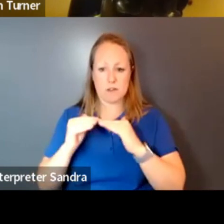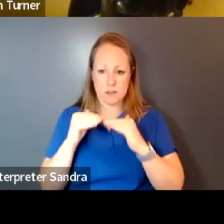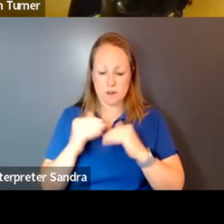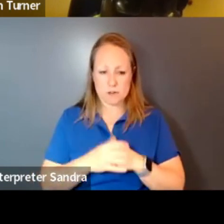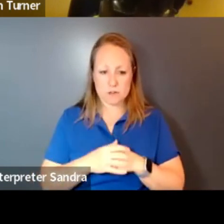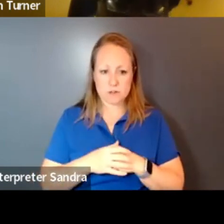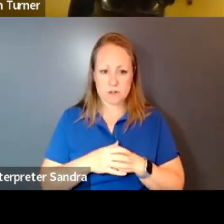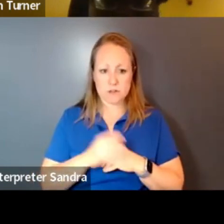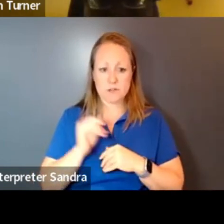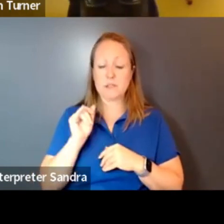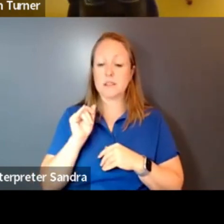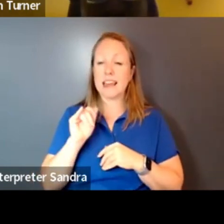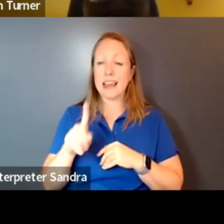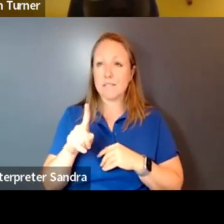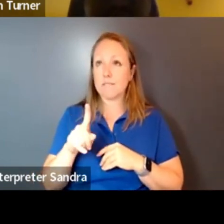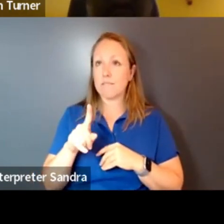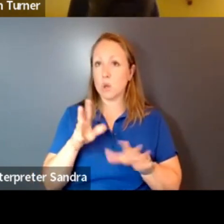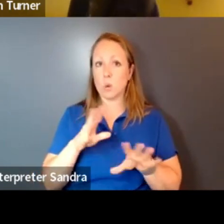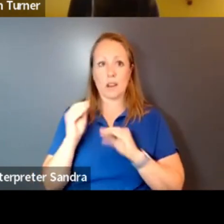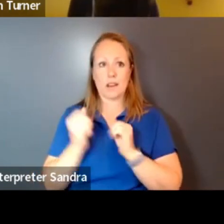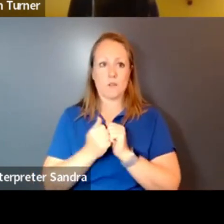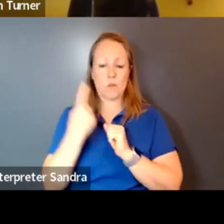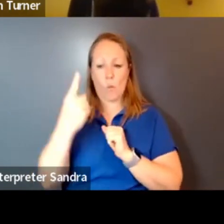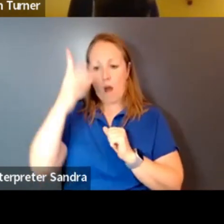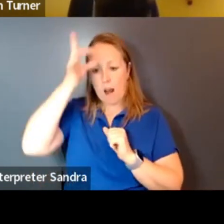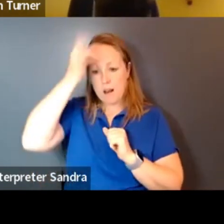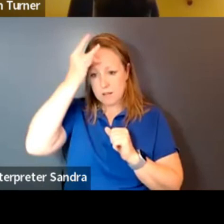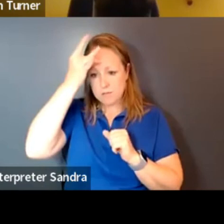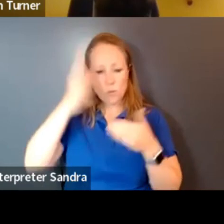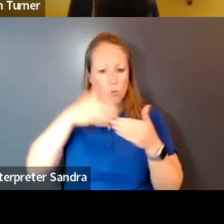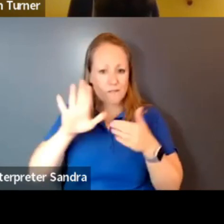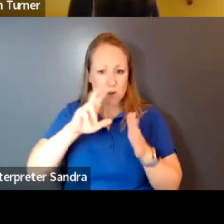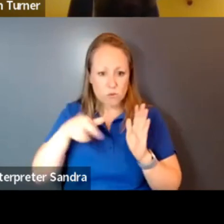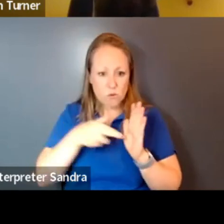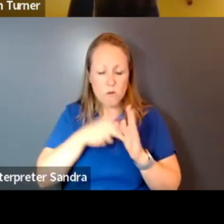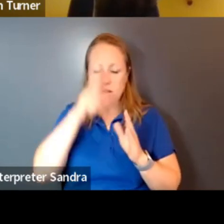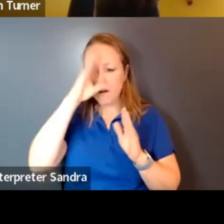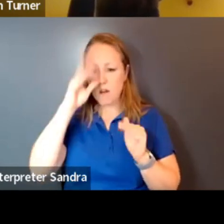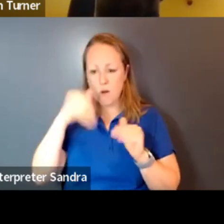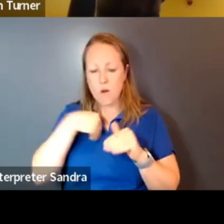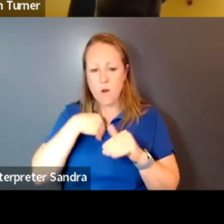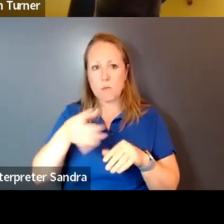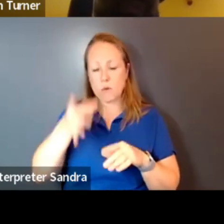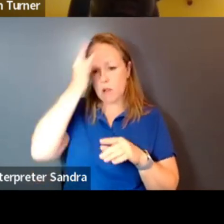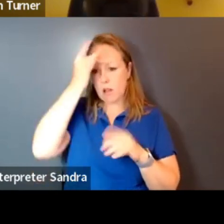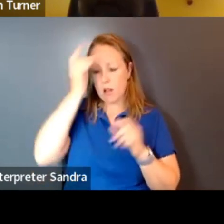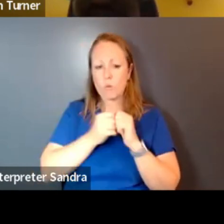away only one thing from today, whatever your respective role is, I hope you'll walk away with curiosity and interest in how to